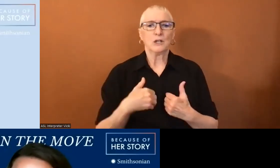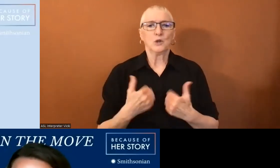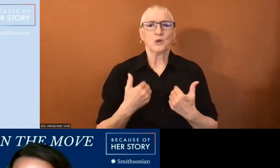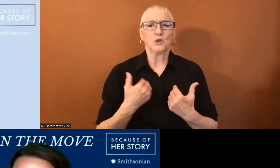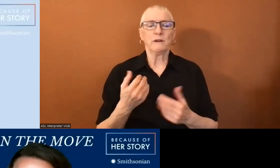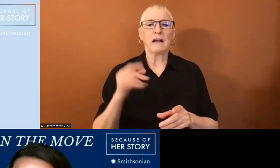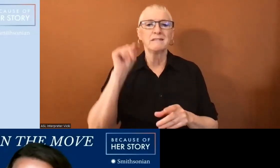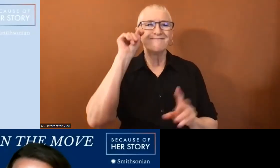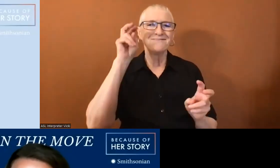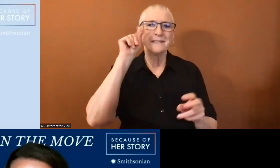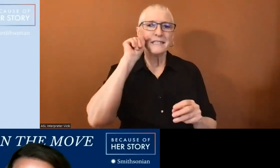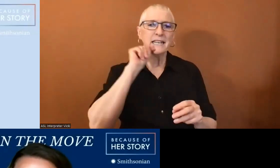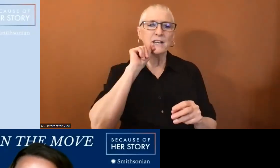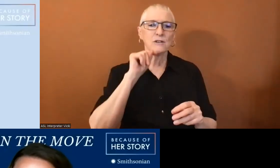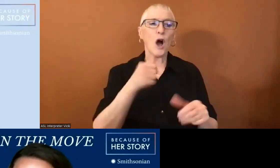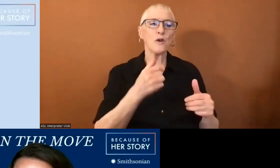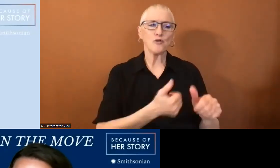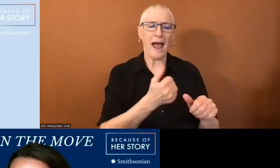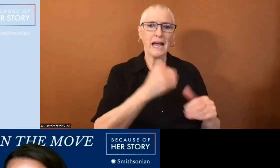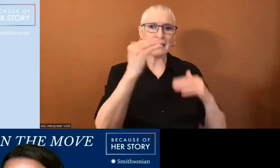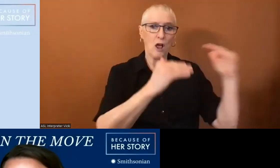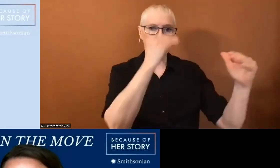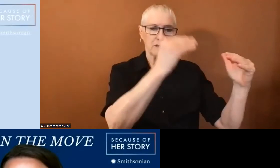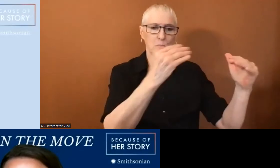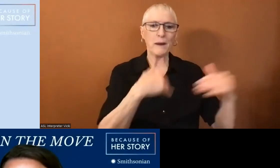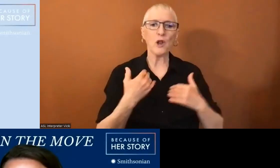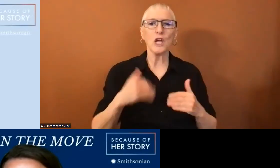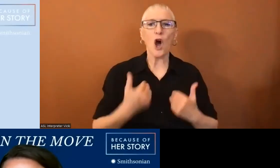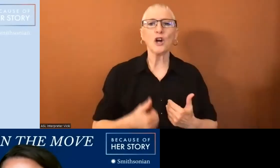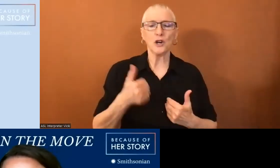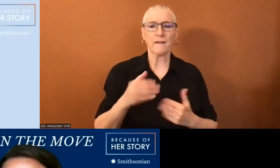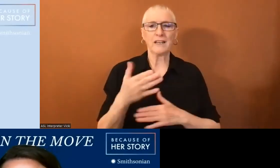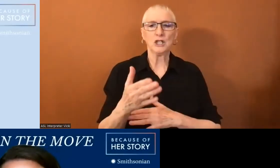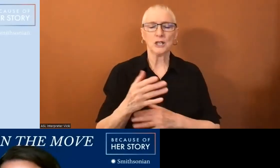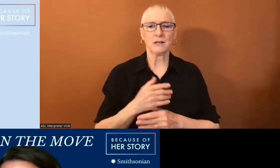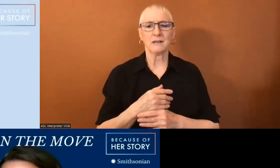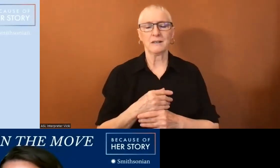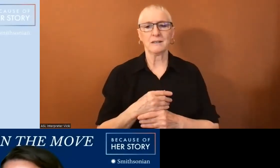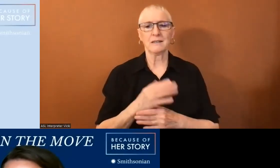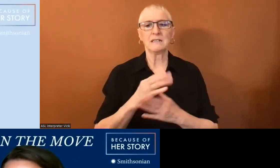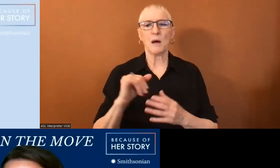tracked adults but we're looking at the younger ones. Some invasive species would be interesting